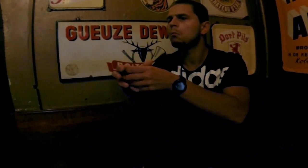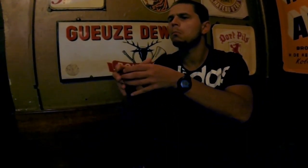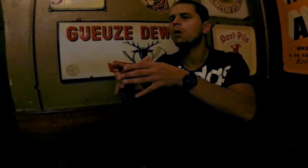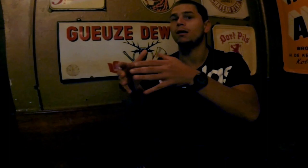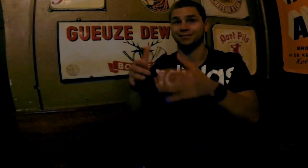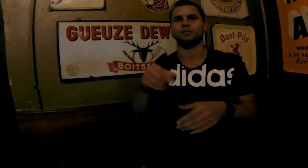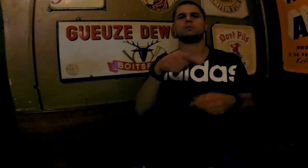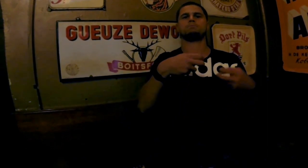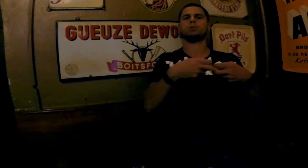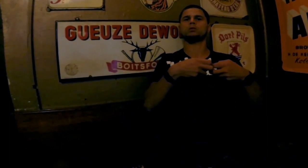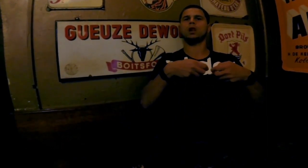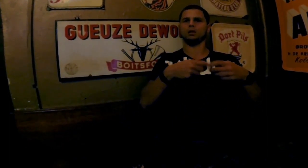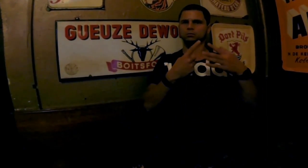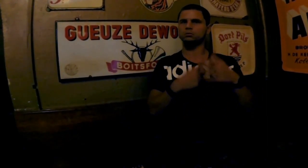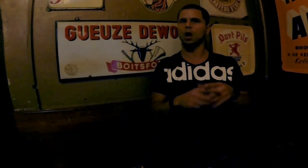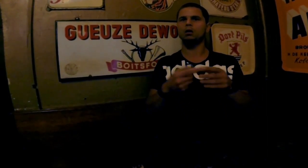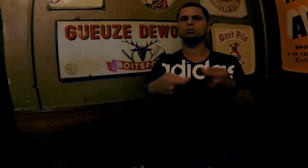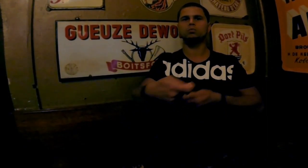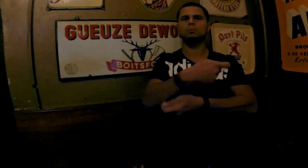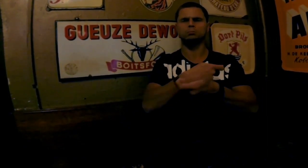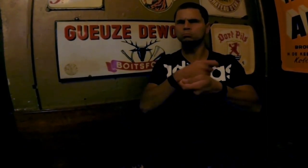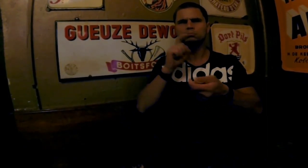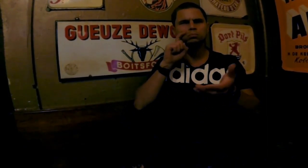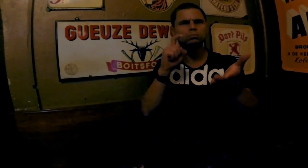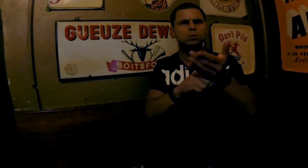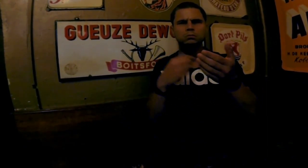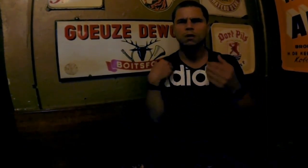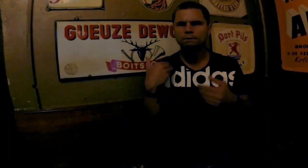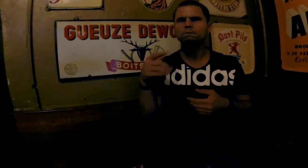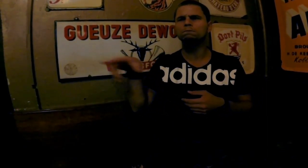In Brussel, the trade has already started and noticed beer trading.